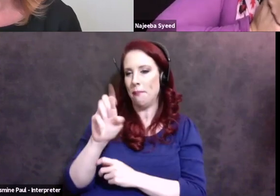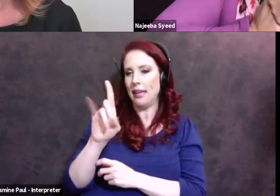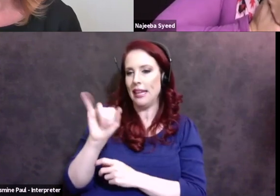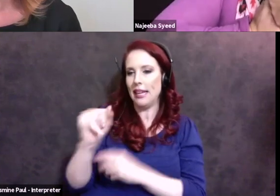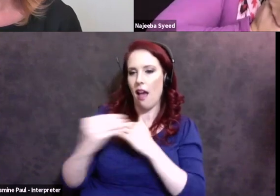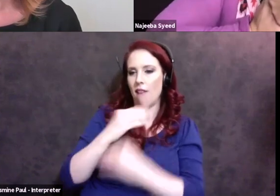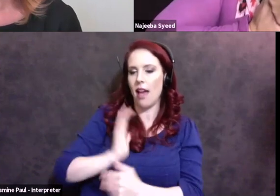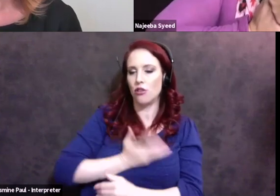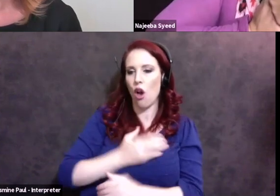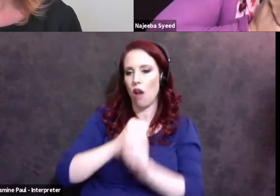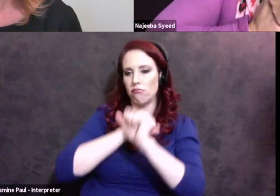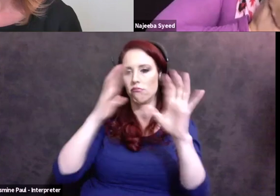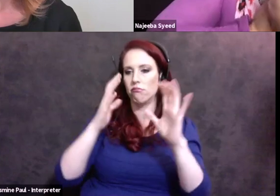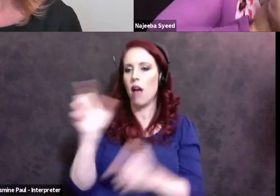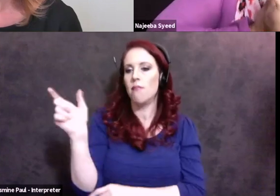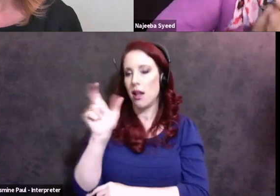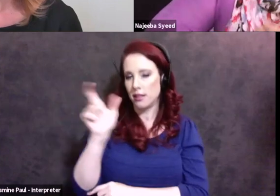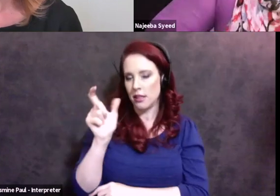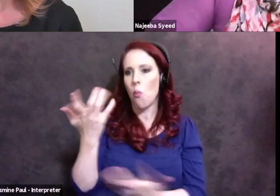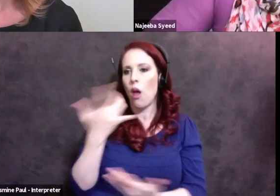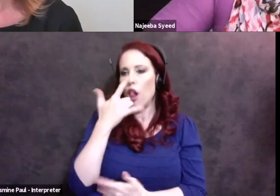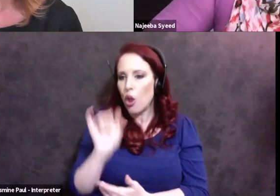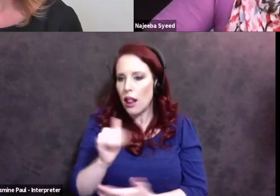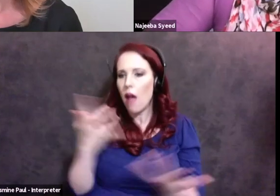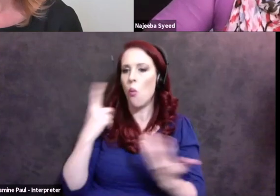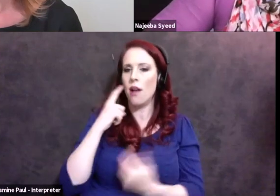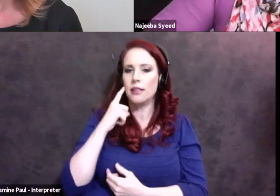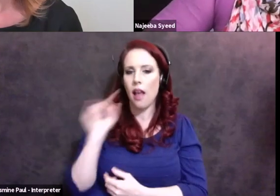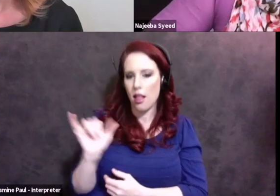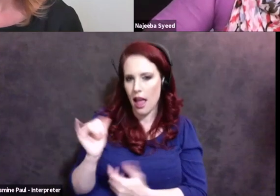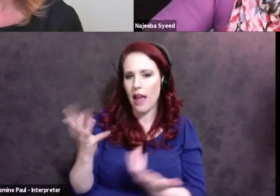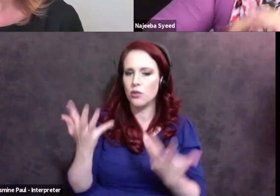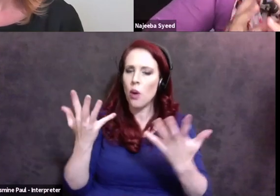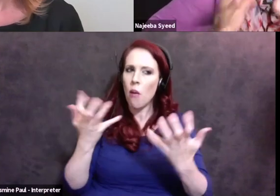sounds like. I guess that would be part of the way I want us to think about identity and that is adding